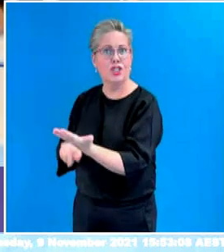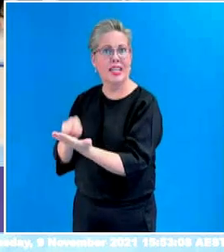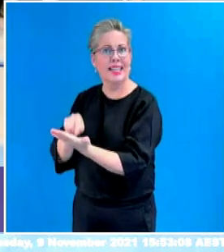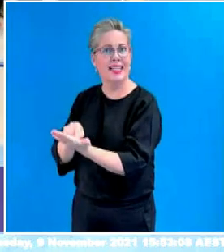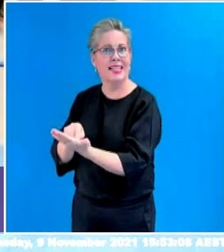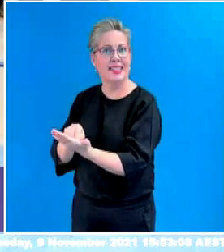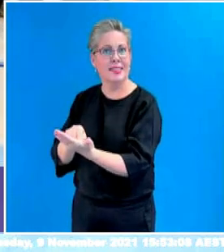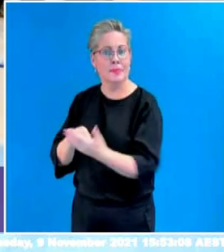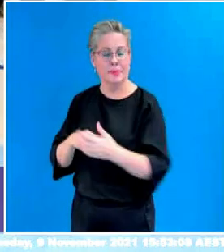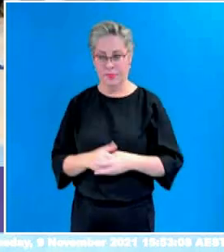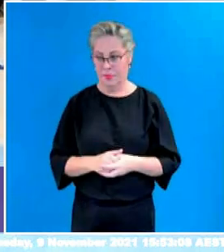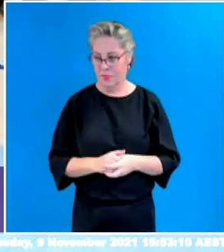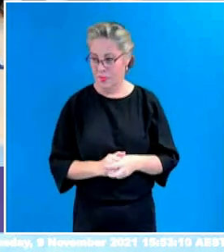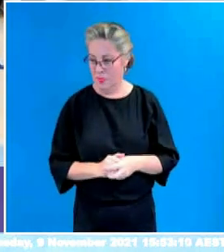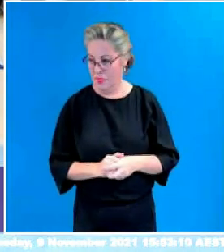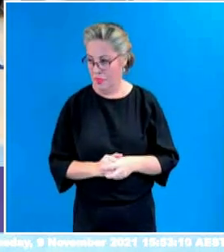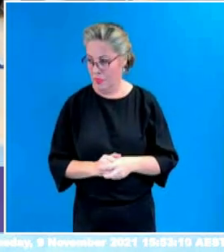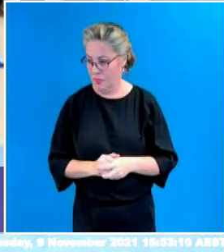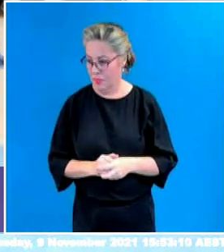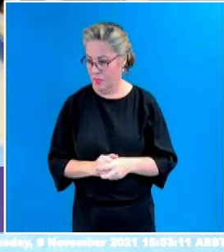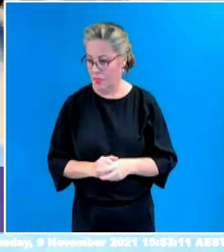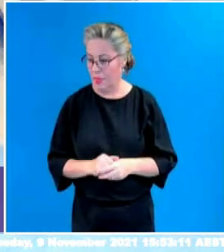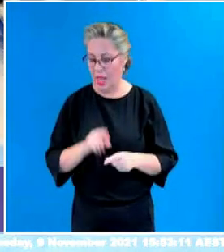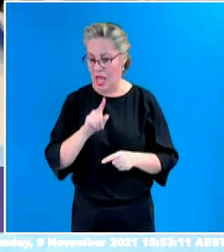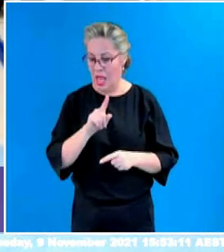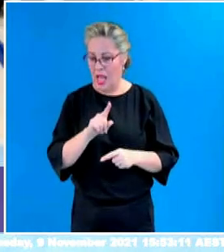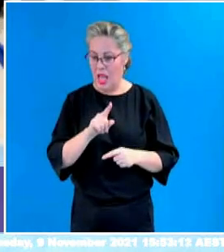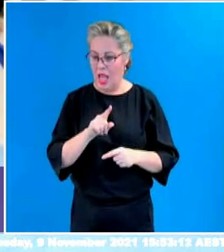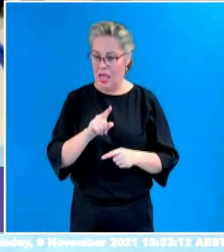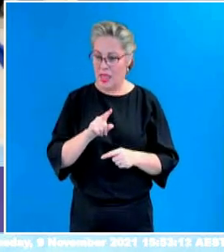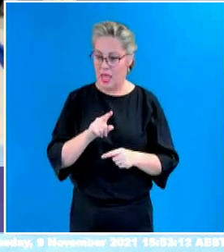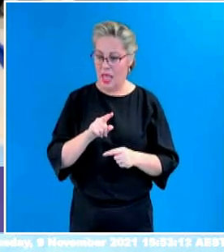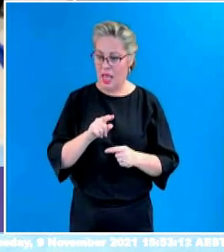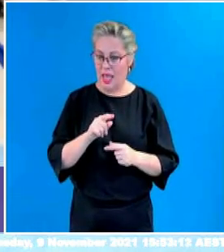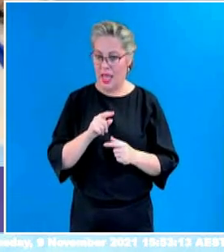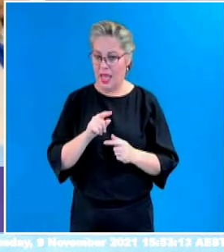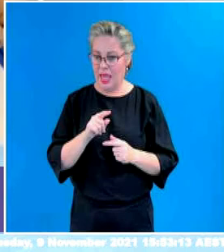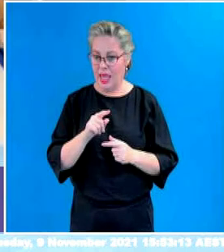the establishment of the information linkages and capacity building programs,